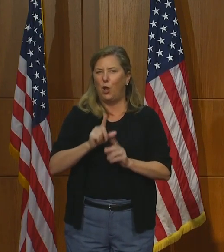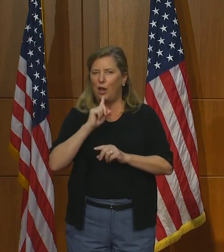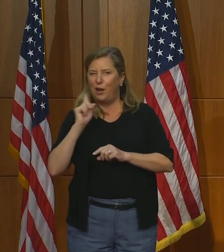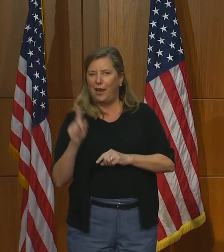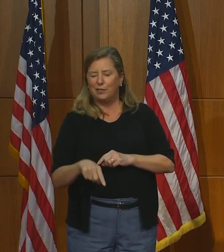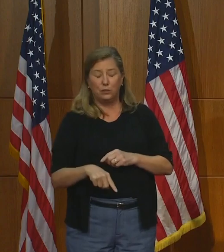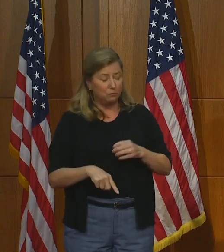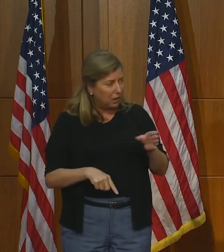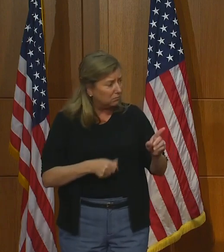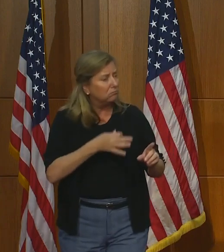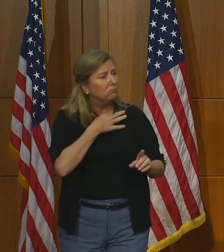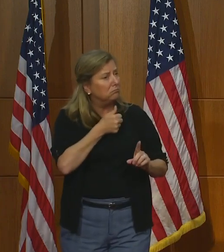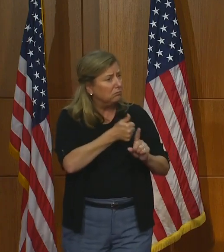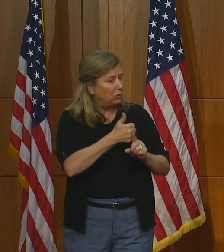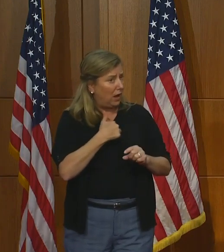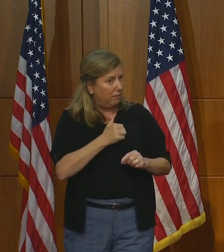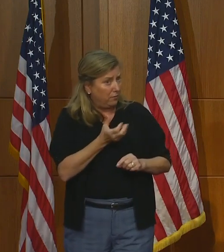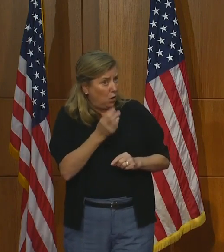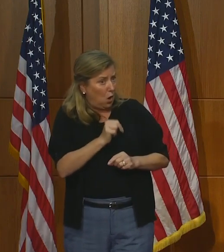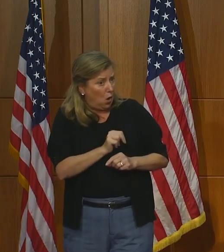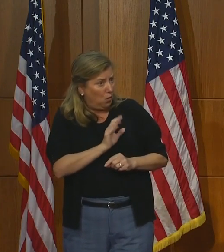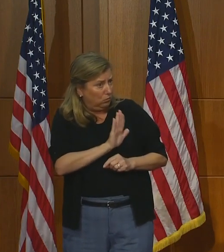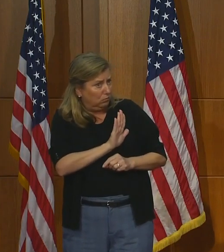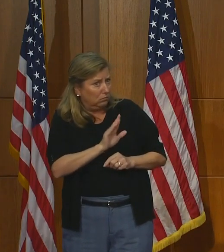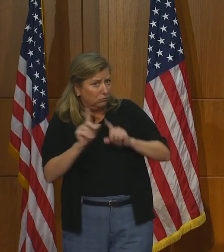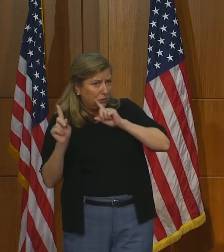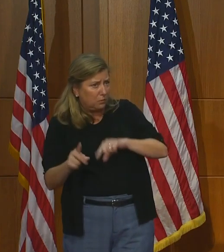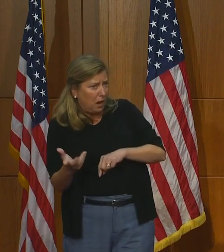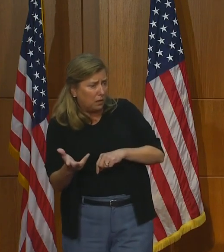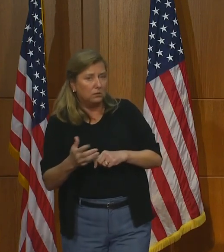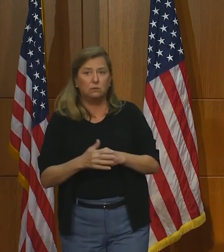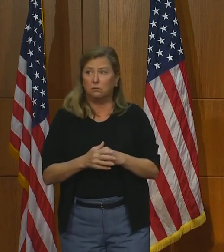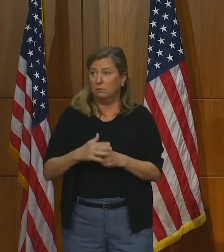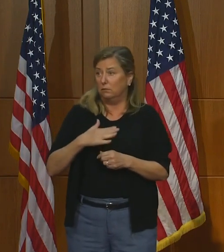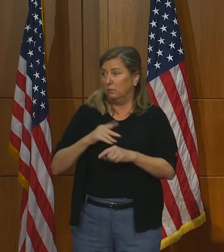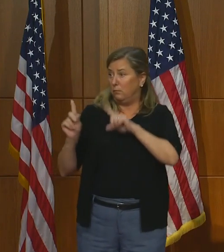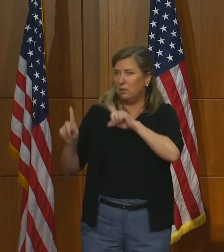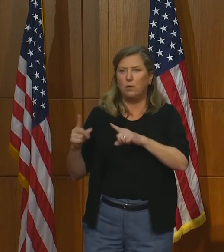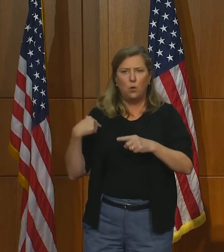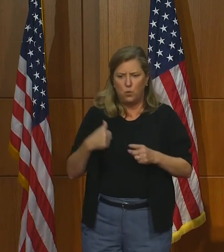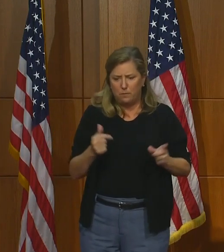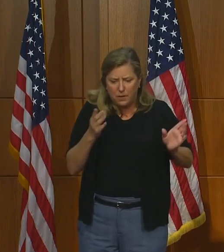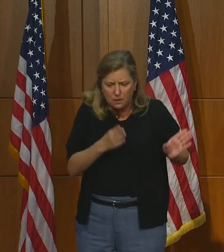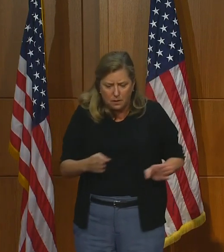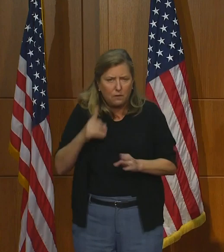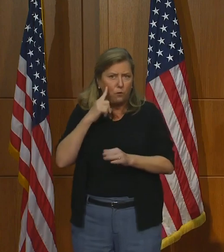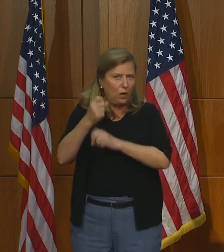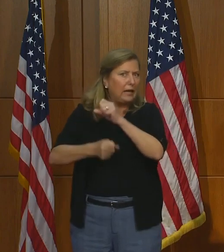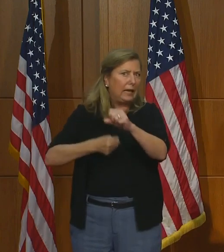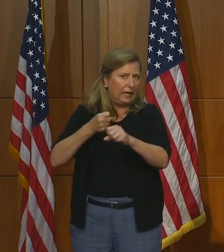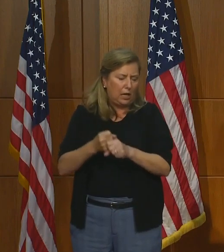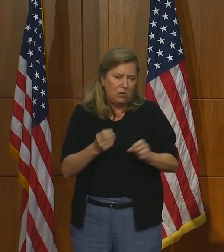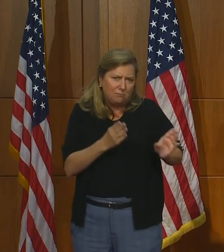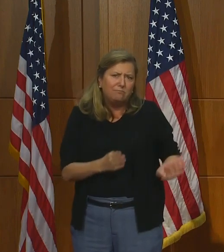VERY. ONE LET A LAWYER ENTRY QUESTION IF YOU HAVE A PERSONAL RESPONSE TO WITH THE WELL MY